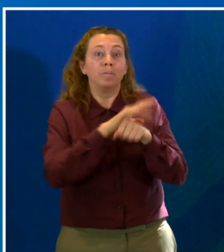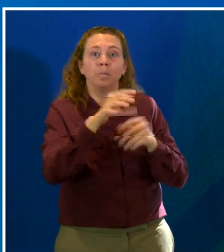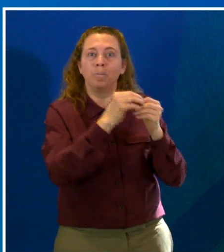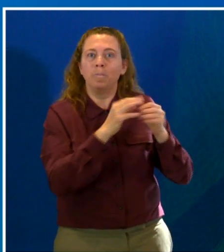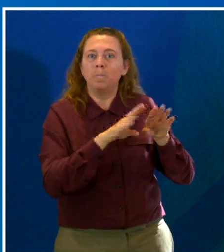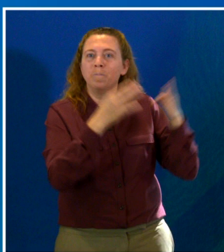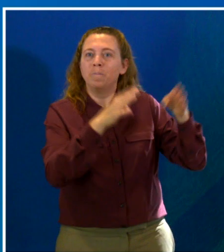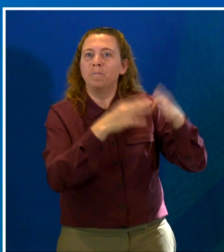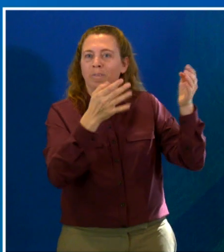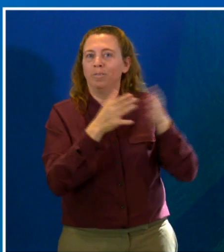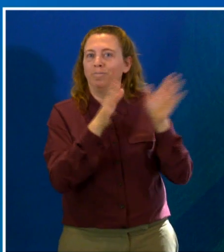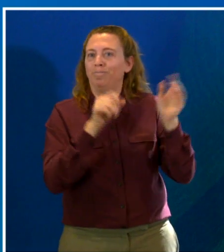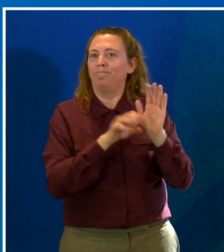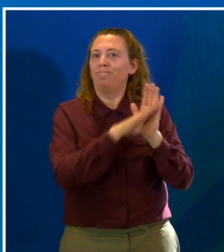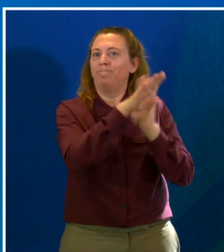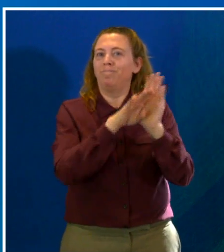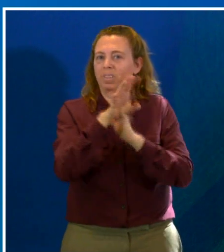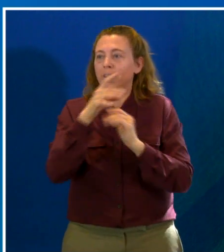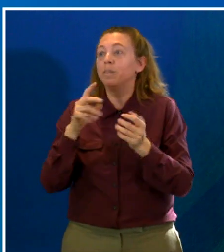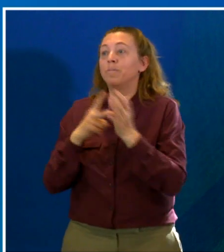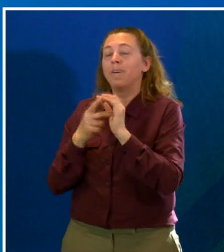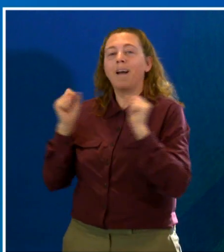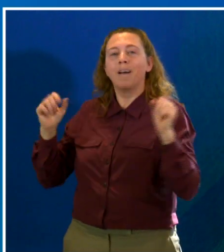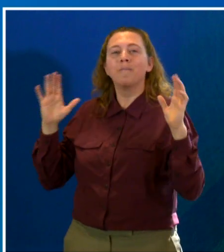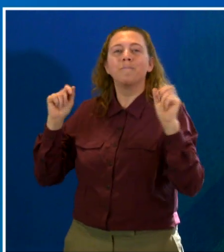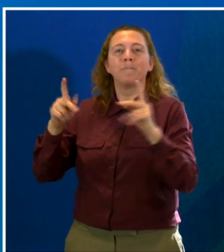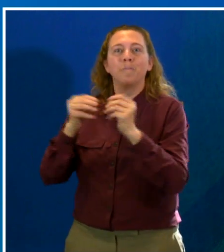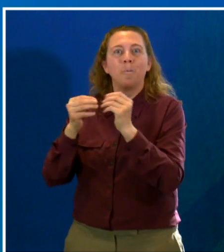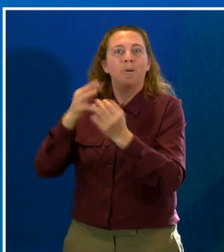I hope you have a happy, healthy weekend, Vancouver. Thank you.